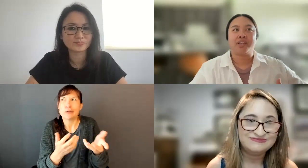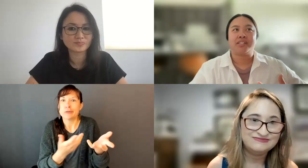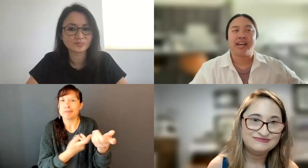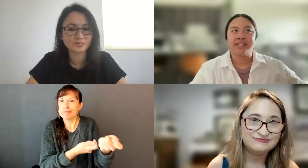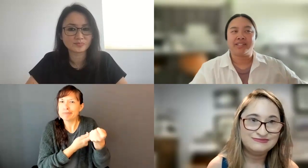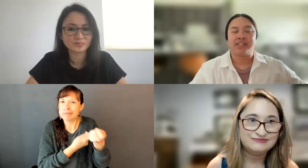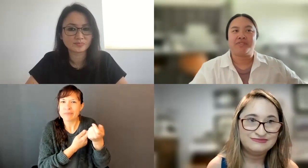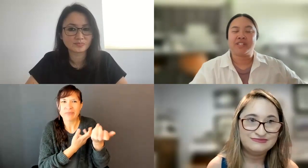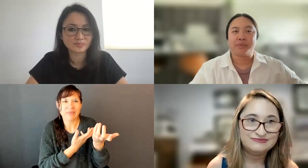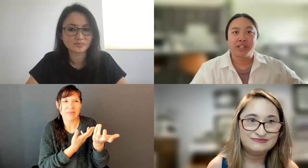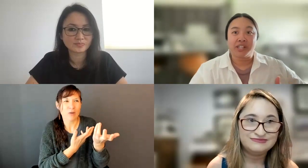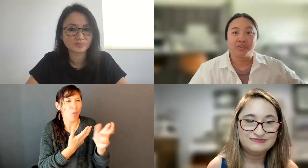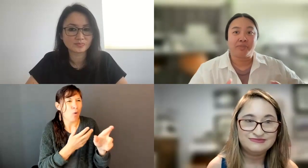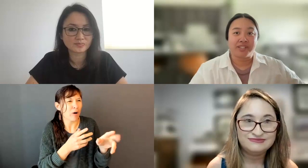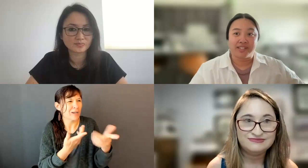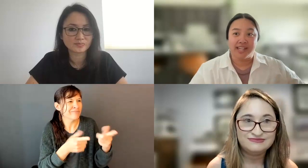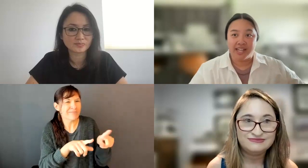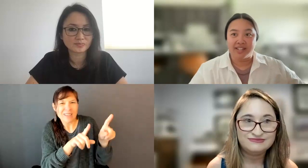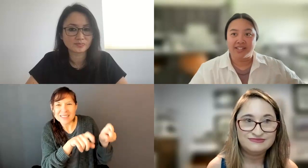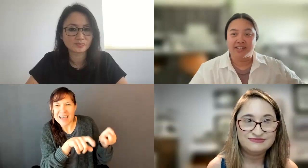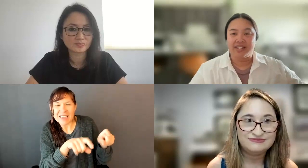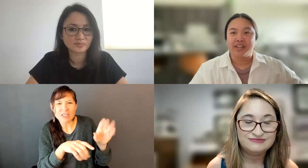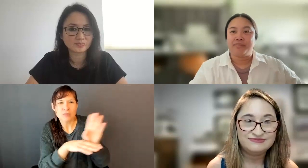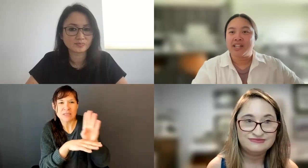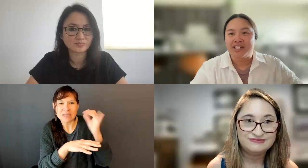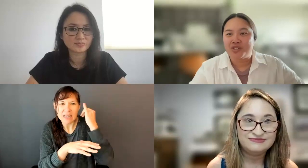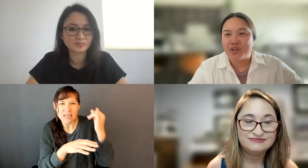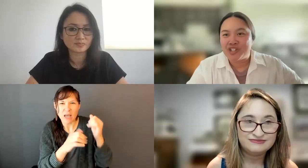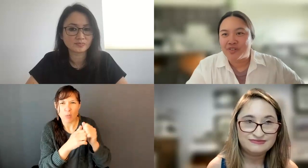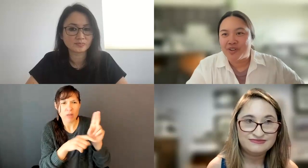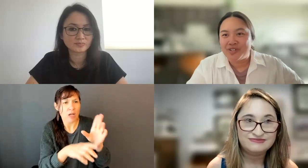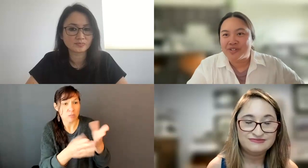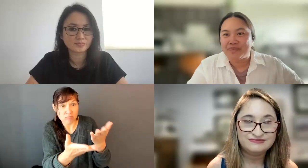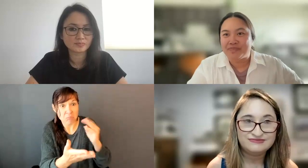to test the feasibility of your business ideas. Melody, do you wanna share first?